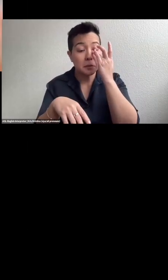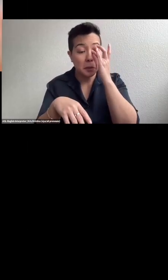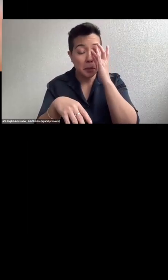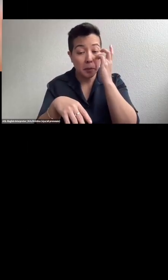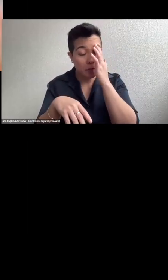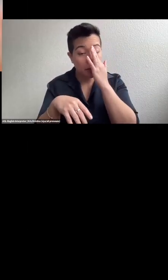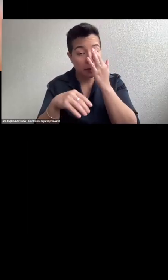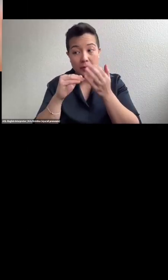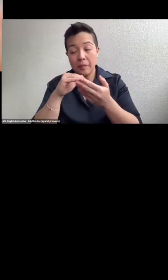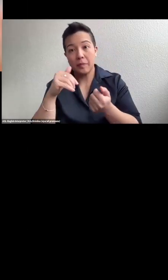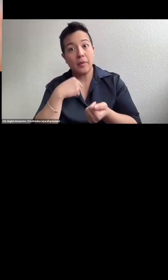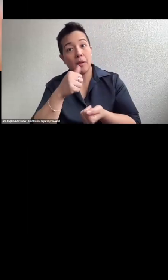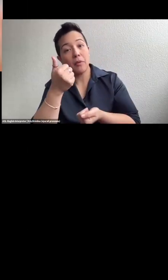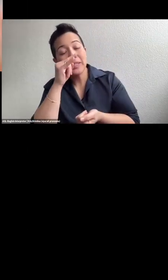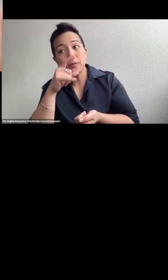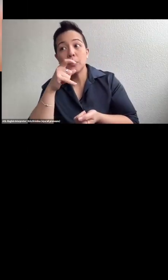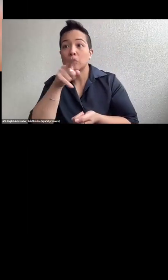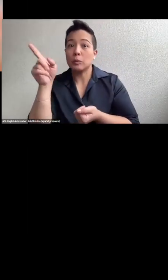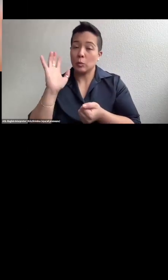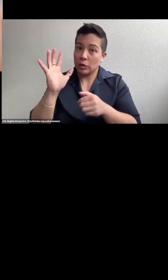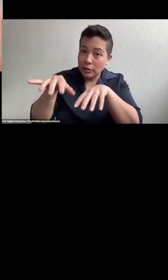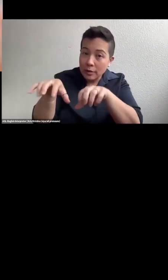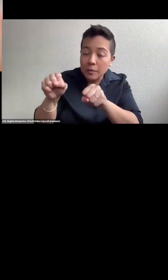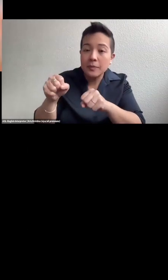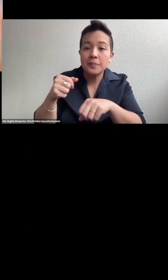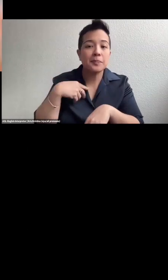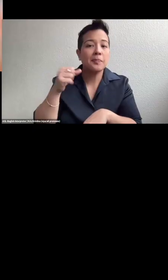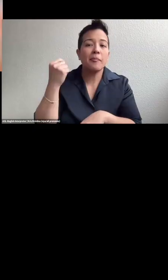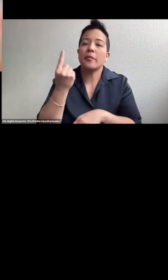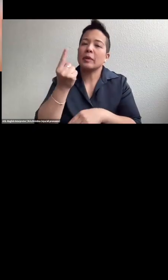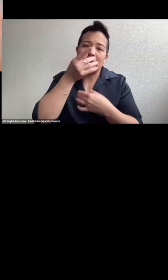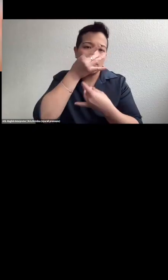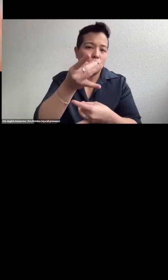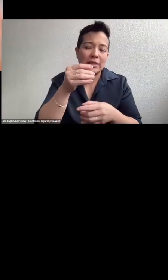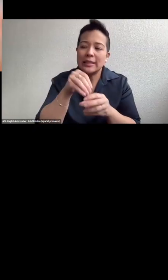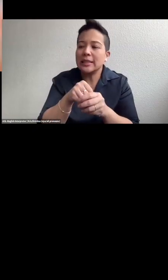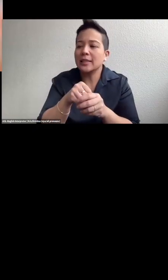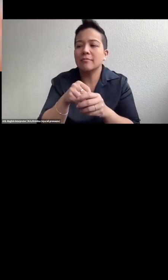who were adopted, I was always interested in building